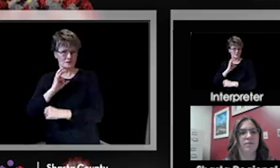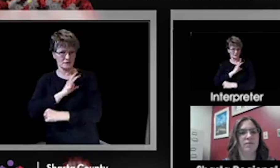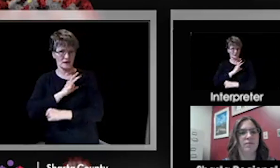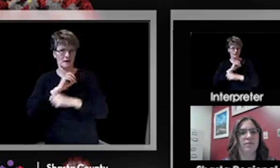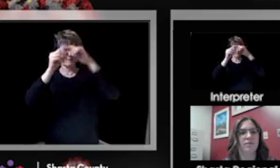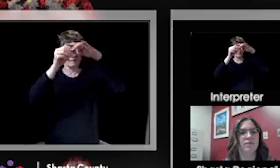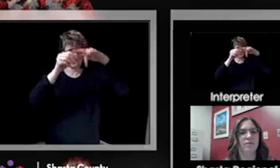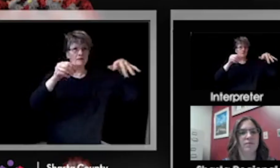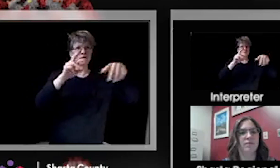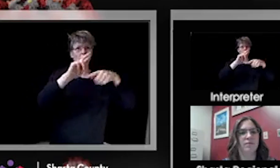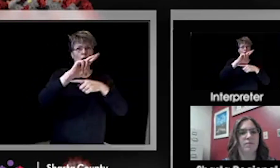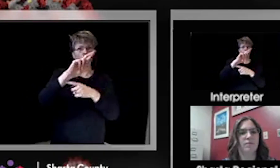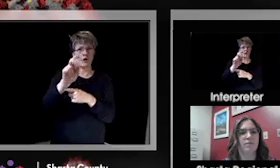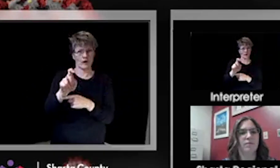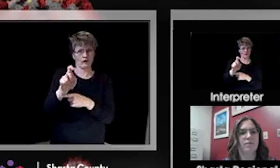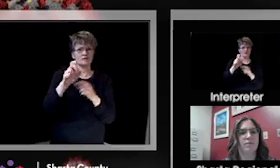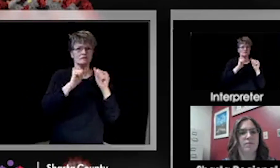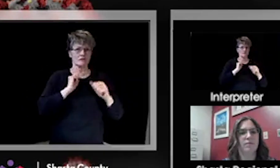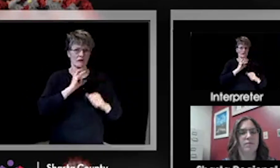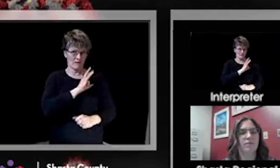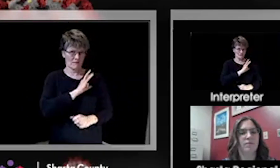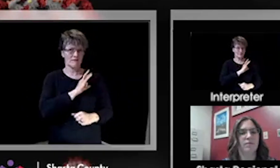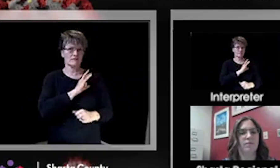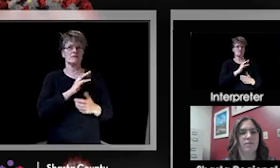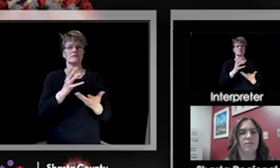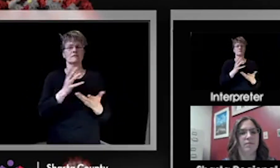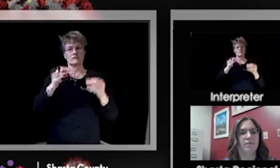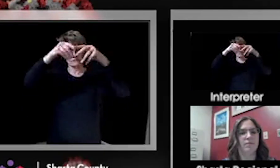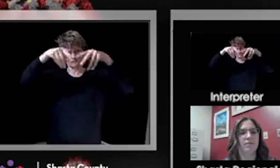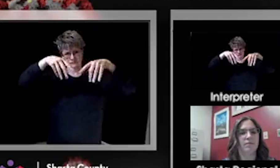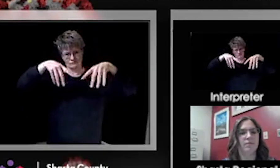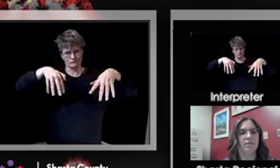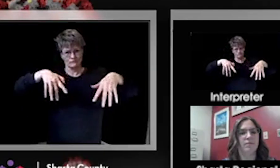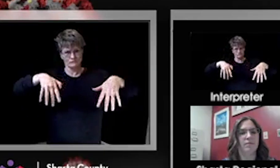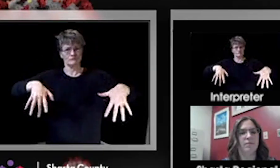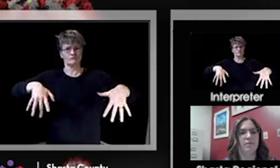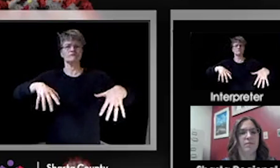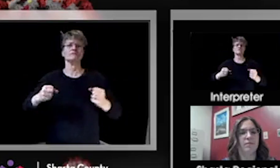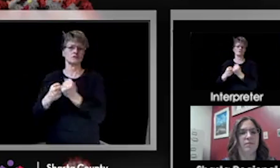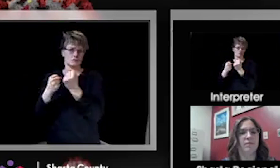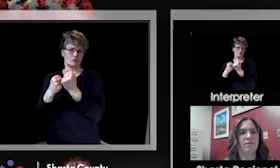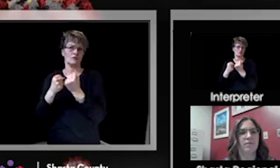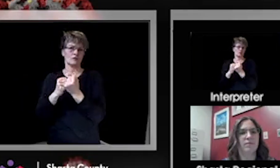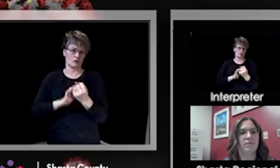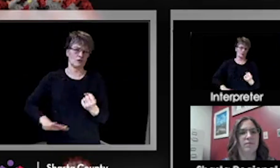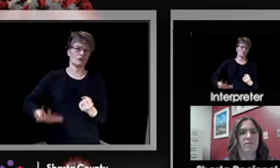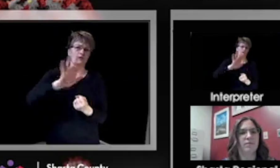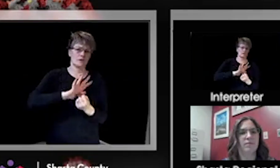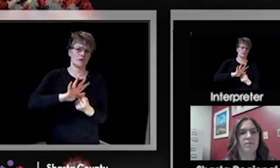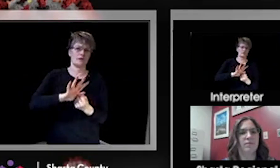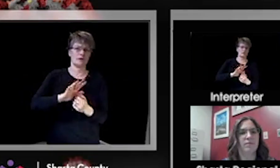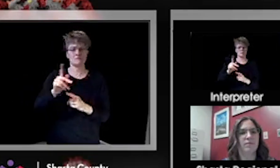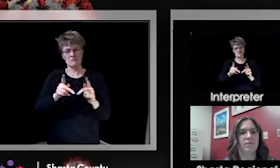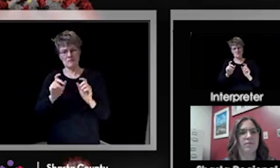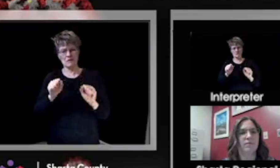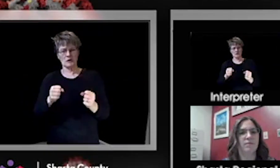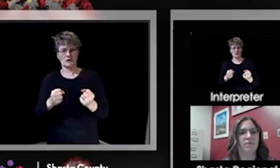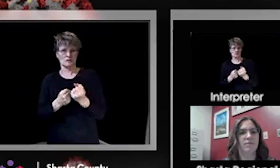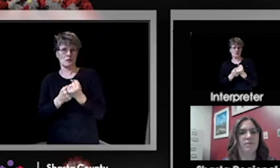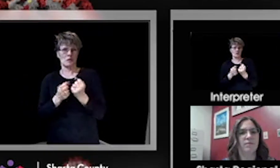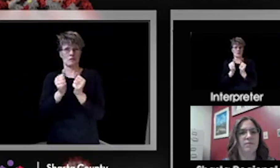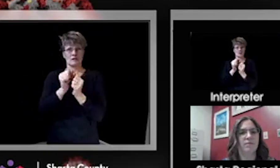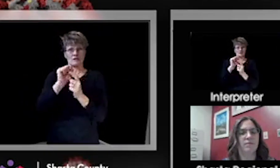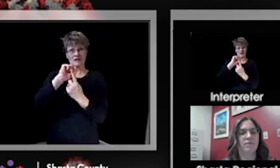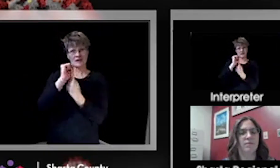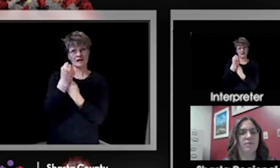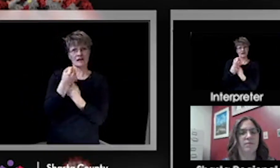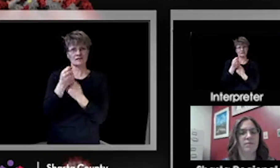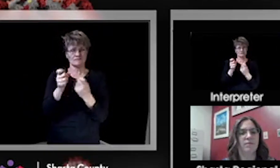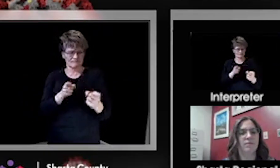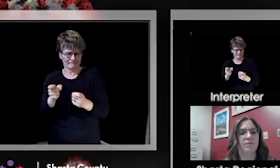staff, and other support. People who can help with case management, planning for discharging